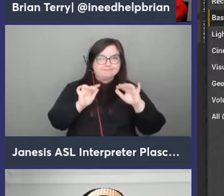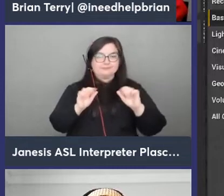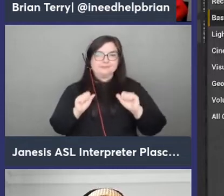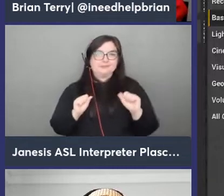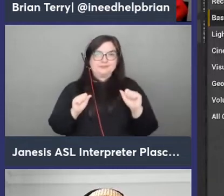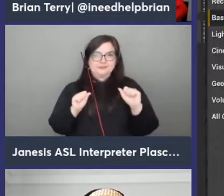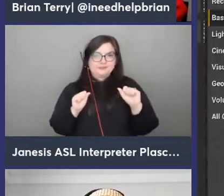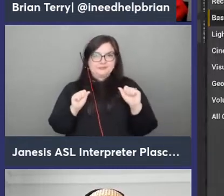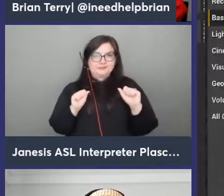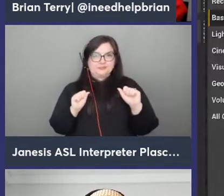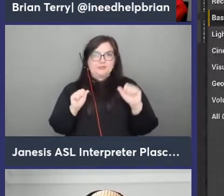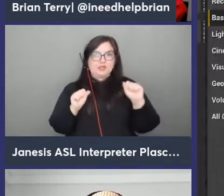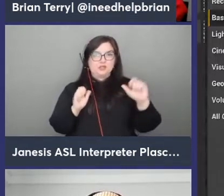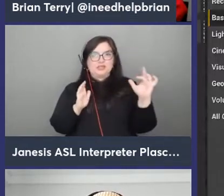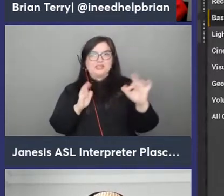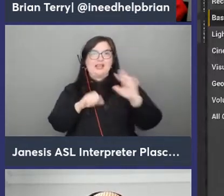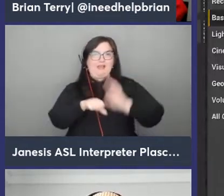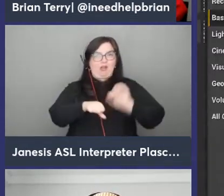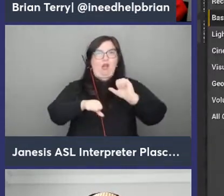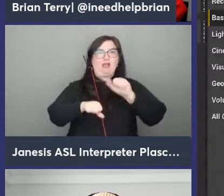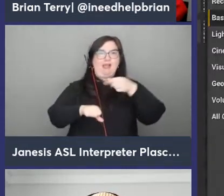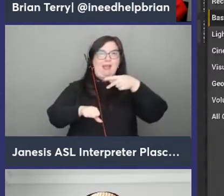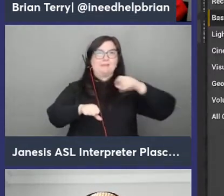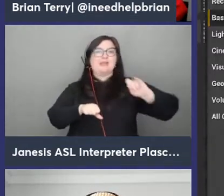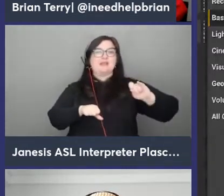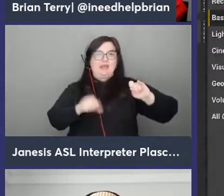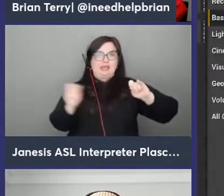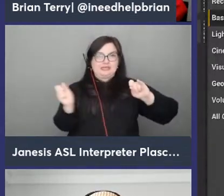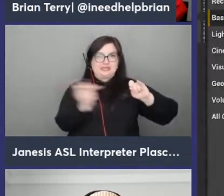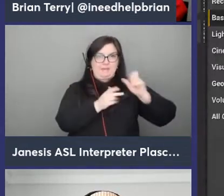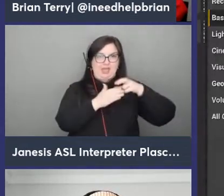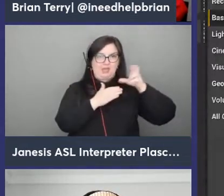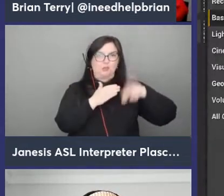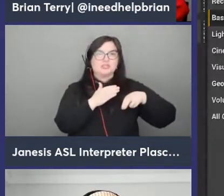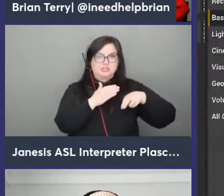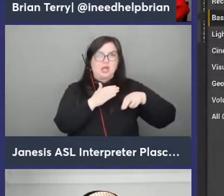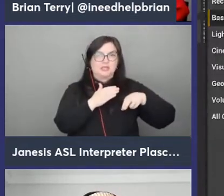And you can hit Call API and get back a result, which is GameKit success.